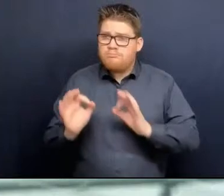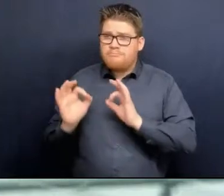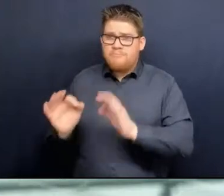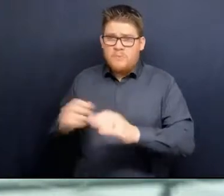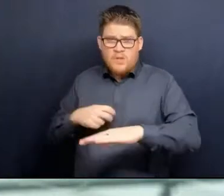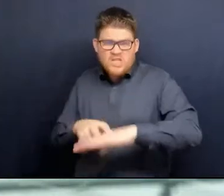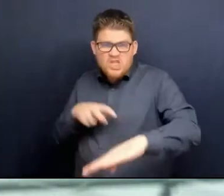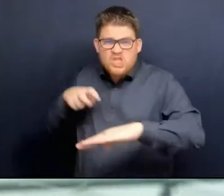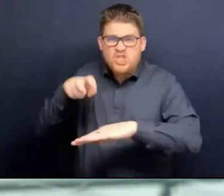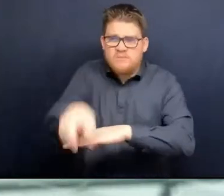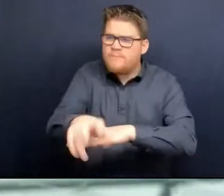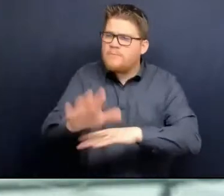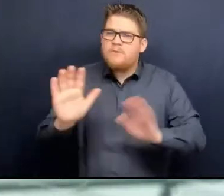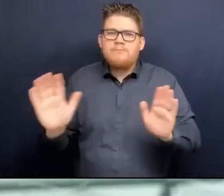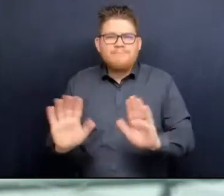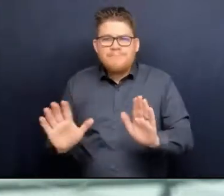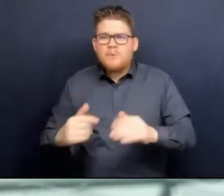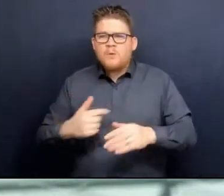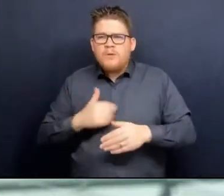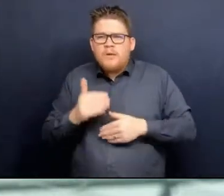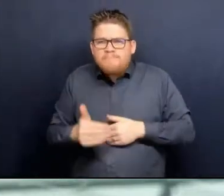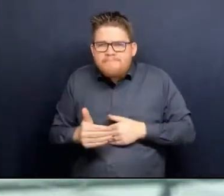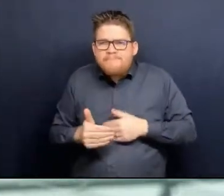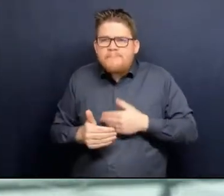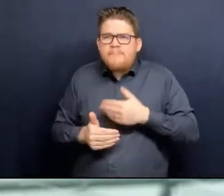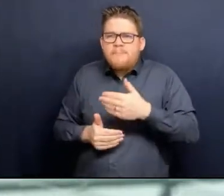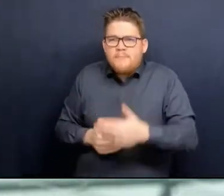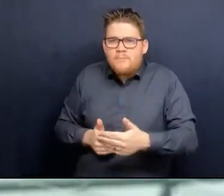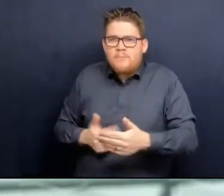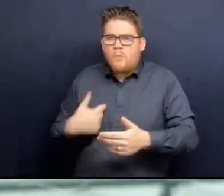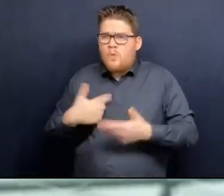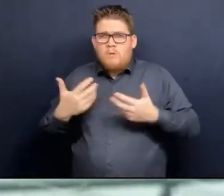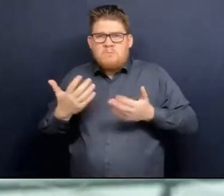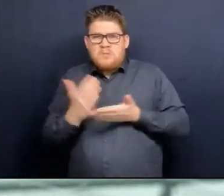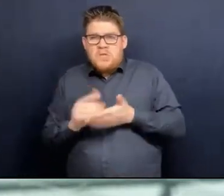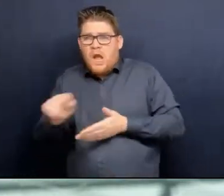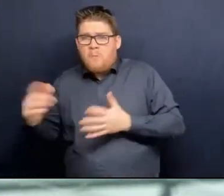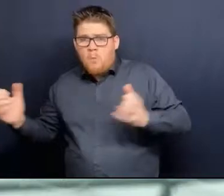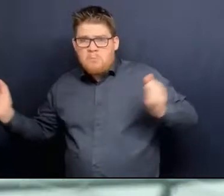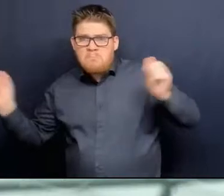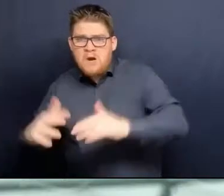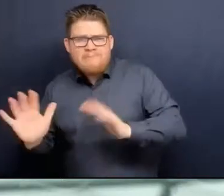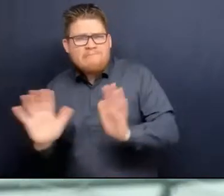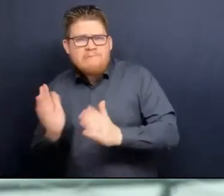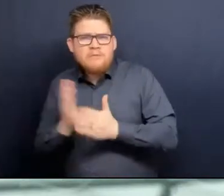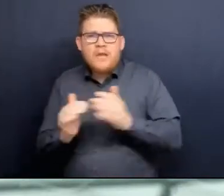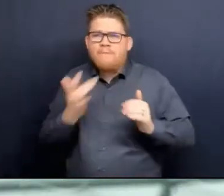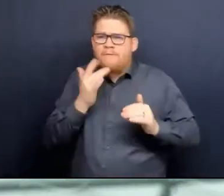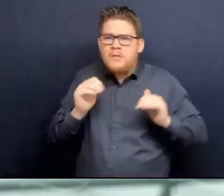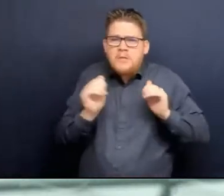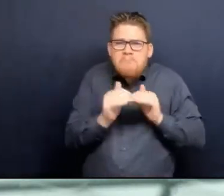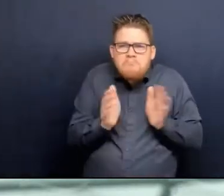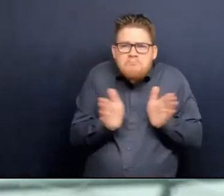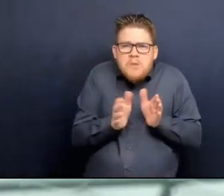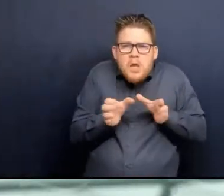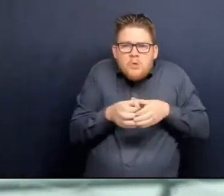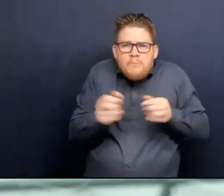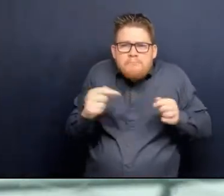small will remain important for many people. Yes we are getting